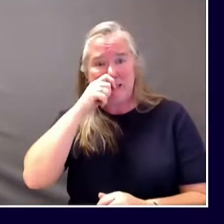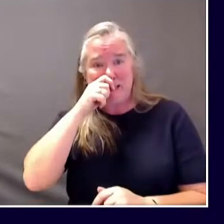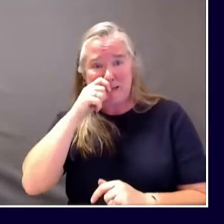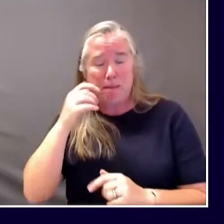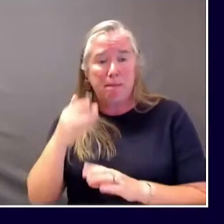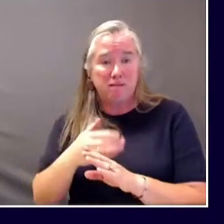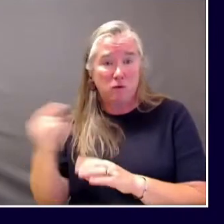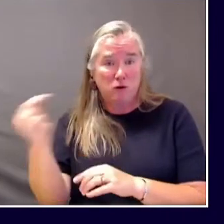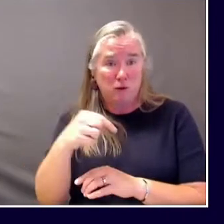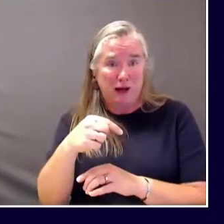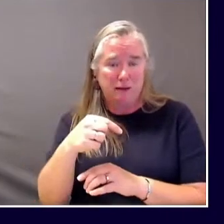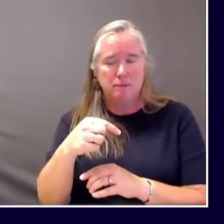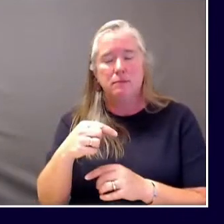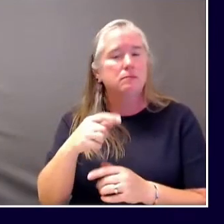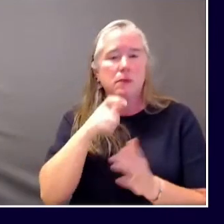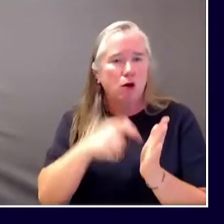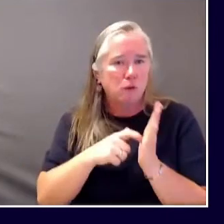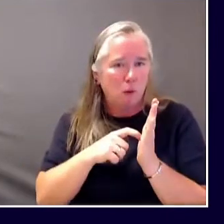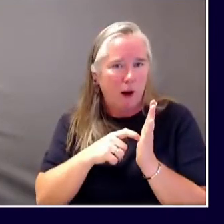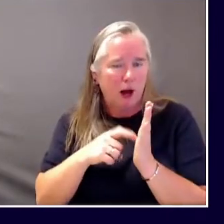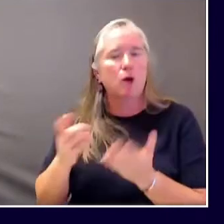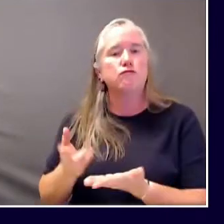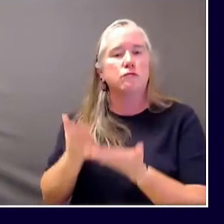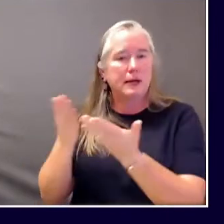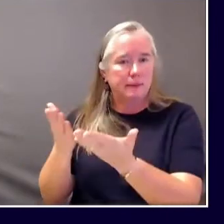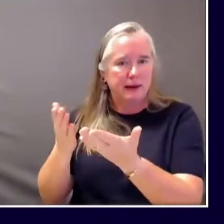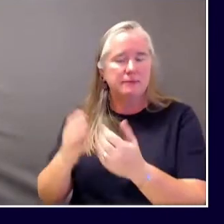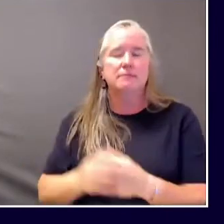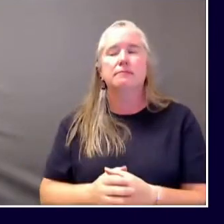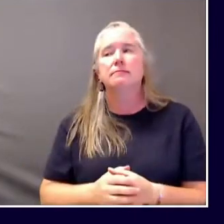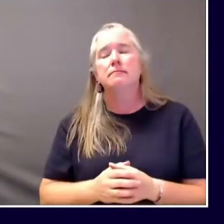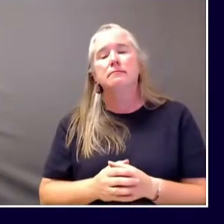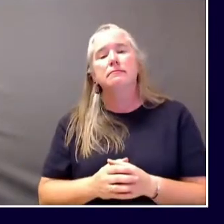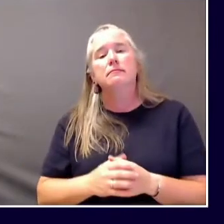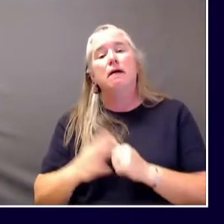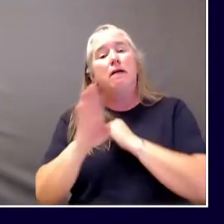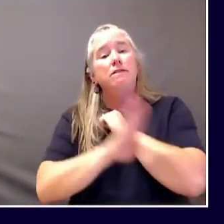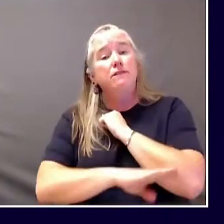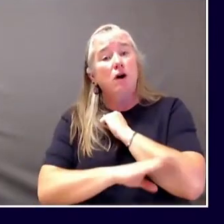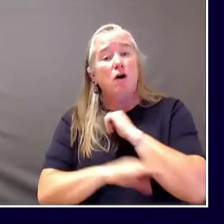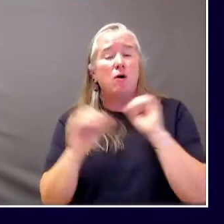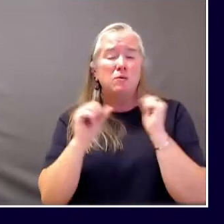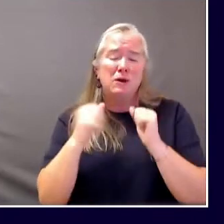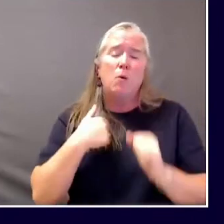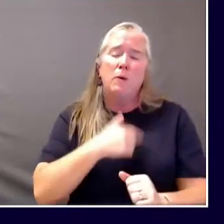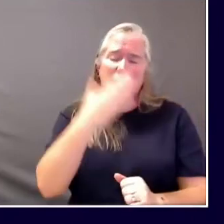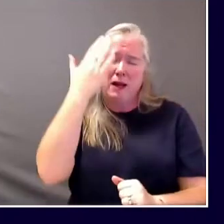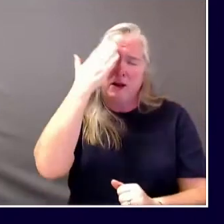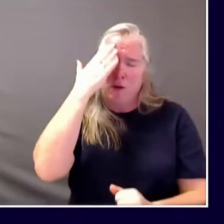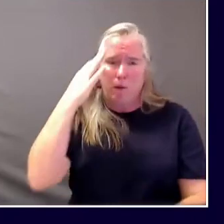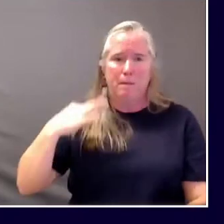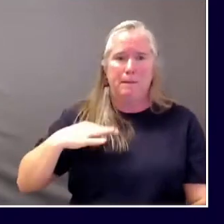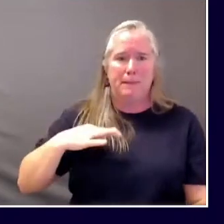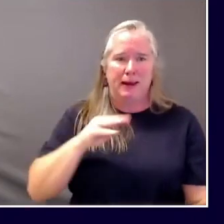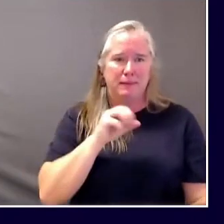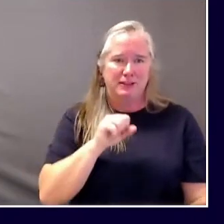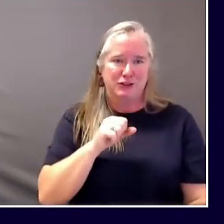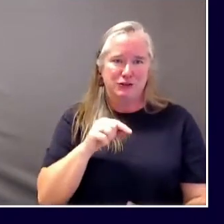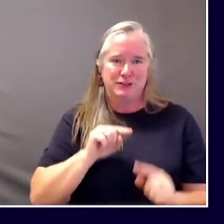careful we know there's a lot of traffic in the fall and winter months between Maine and